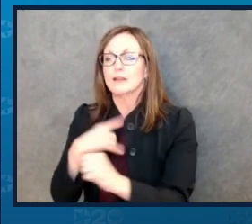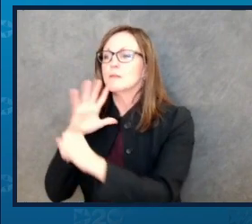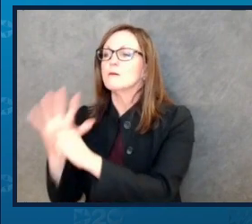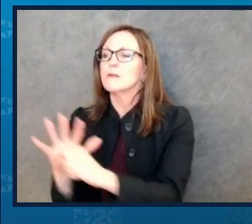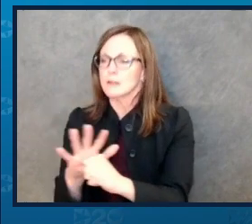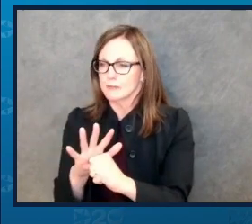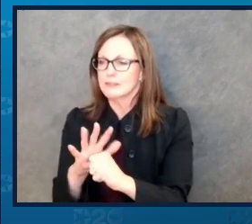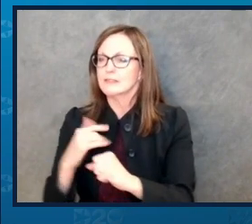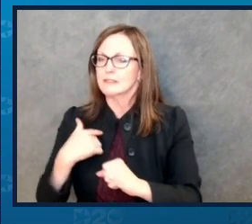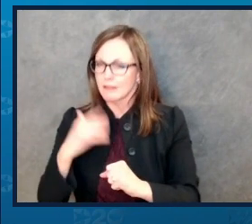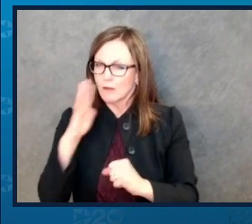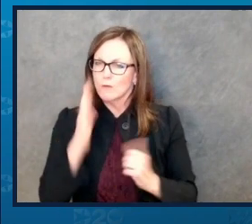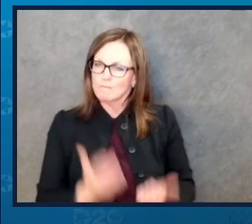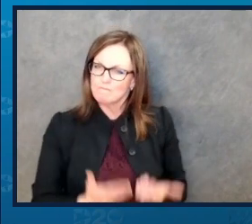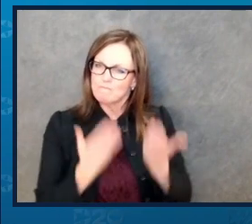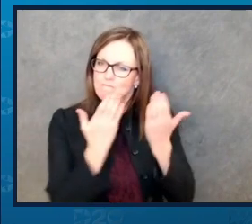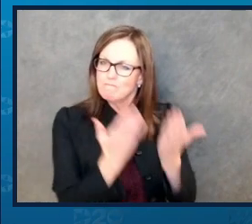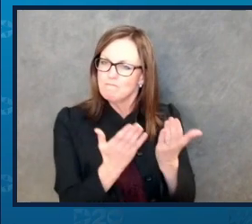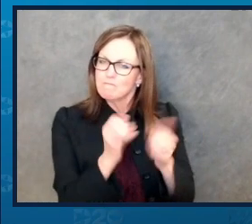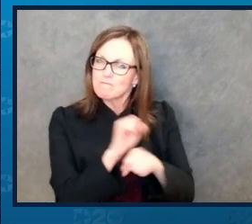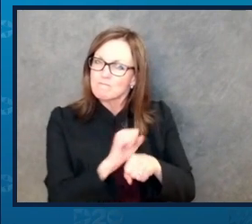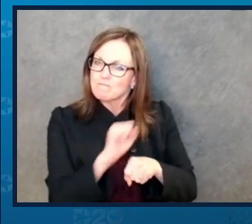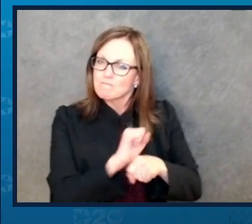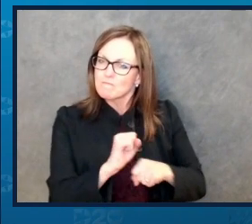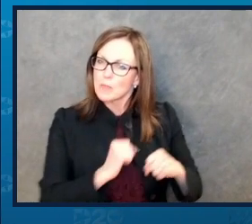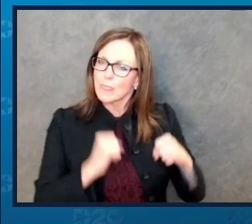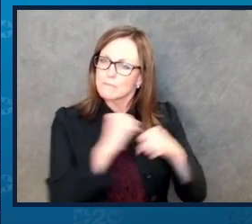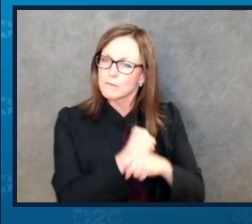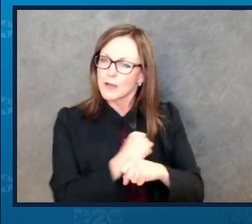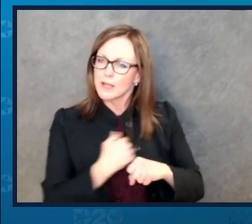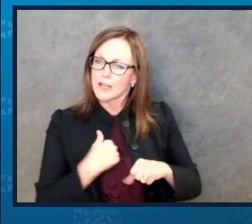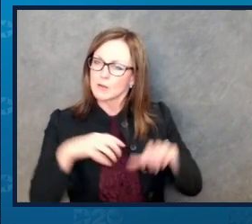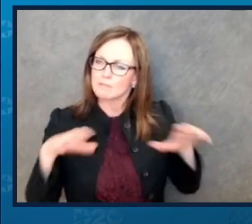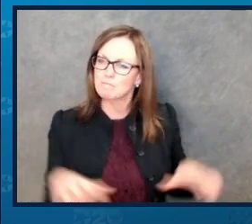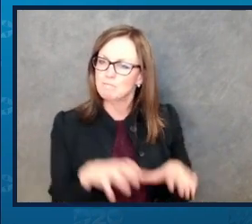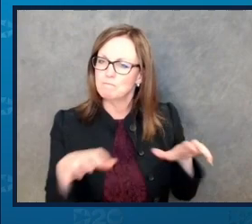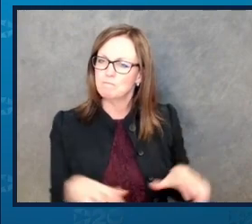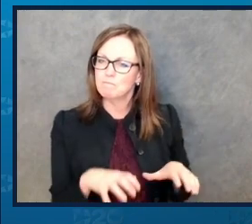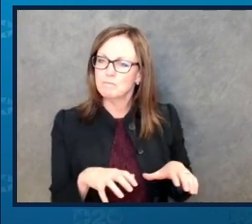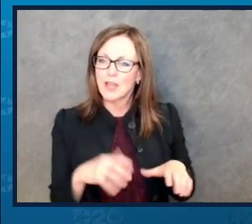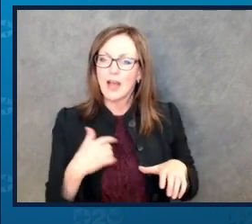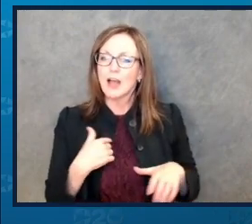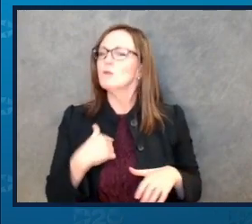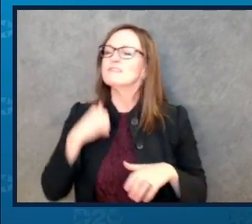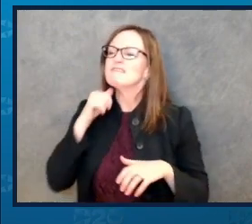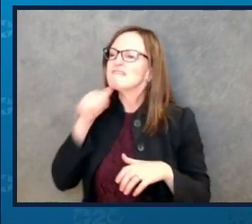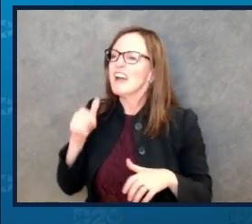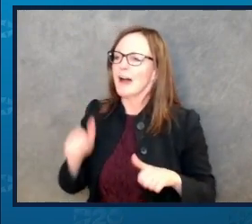FAMILIES HURTING ACROSS THE COUNTRY, I WILL NEVER, NEVER,